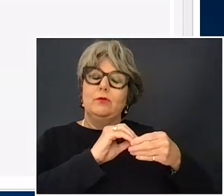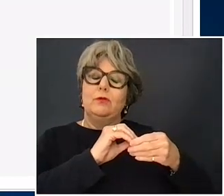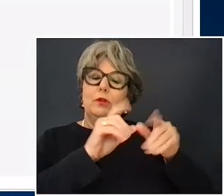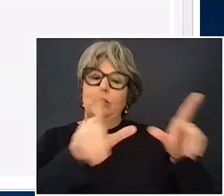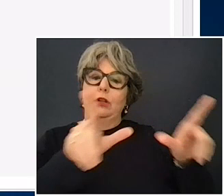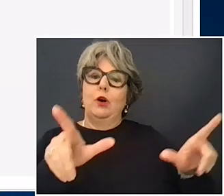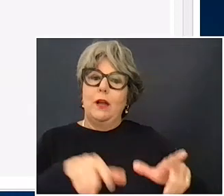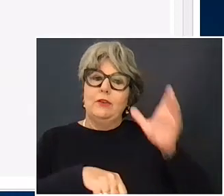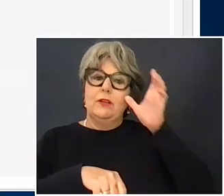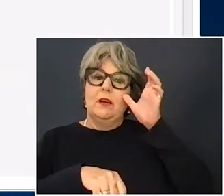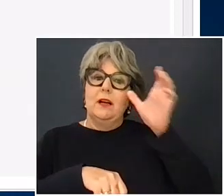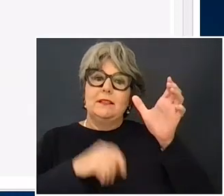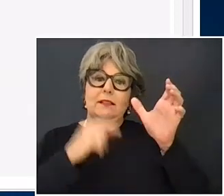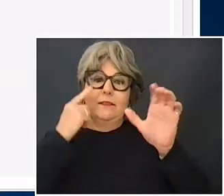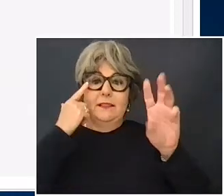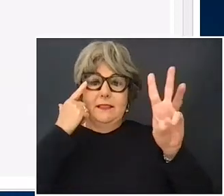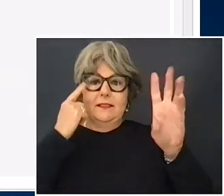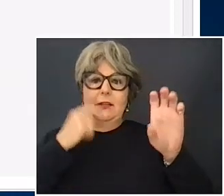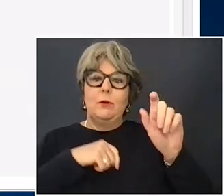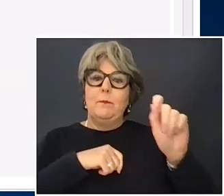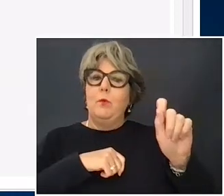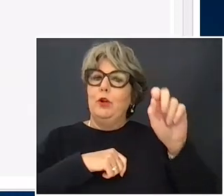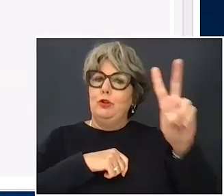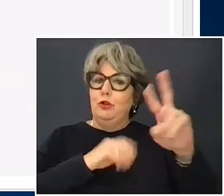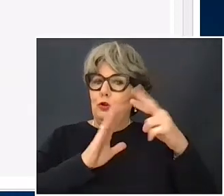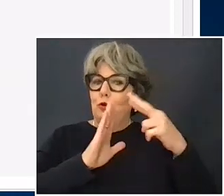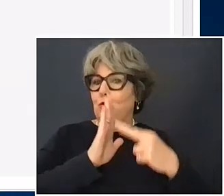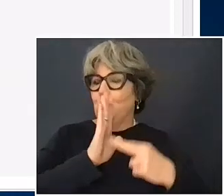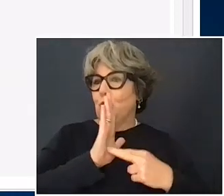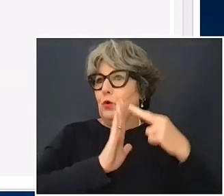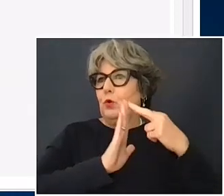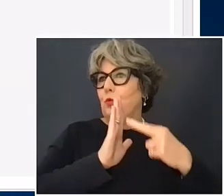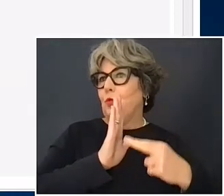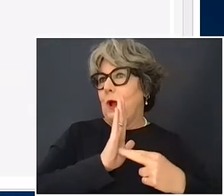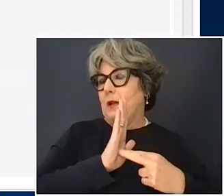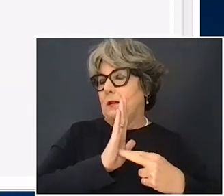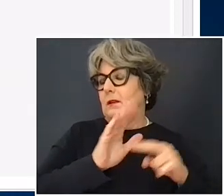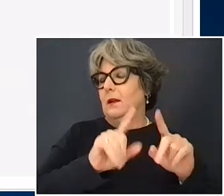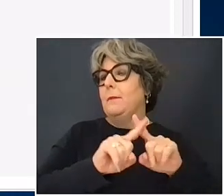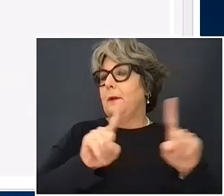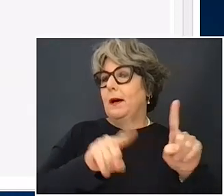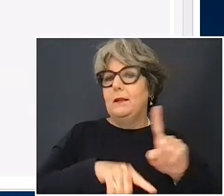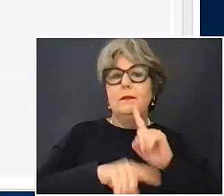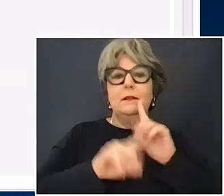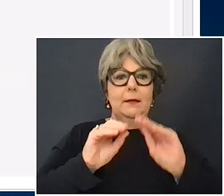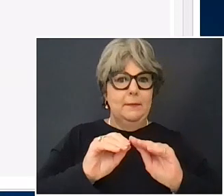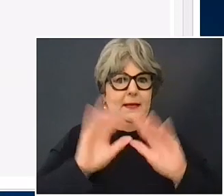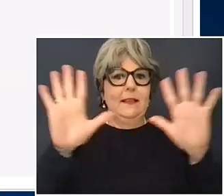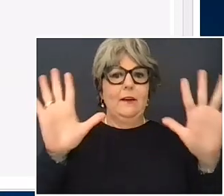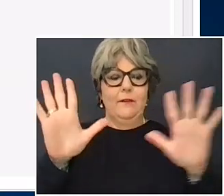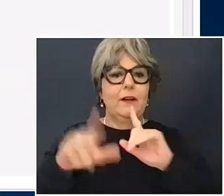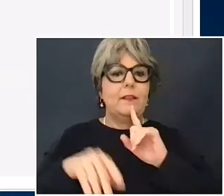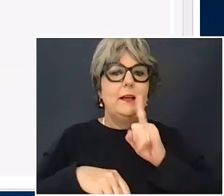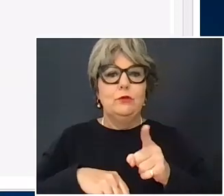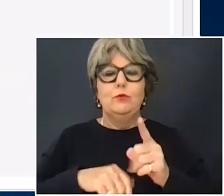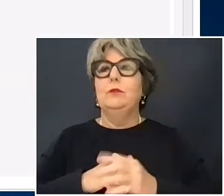600.2 regulations. But let me make sure that that's the case with them. So I can put this in the chat too.